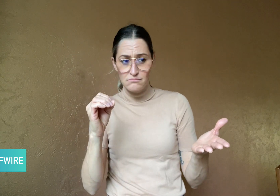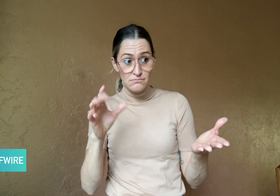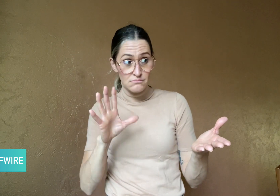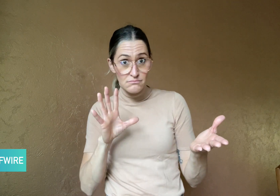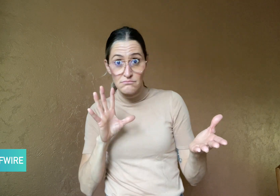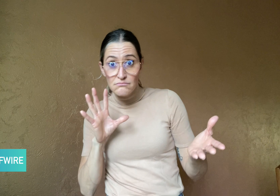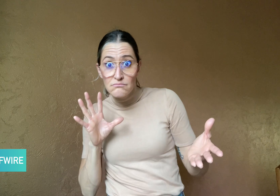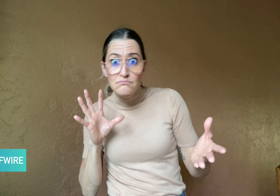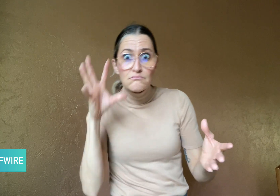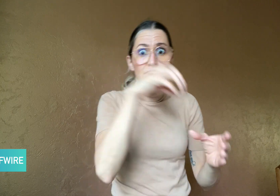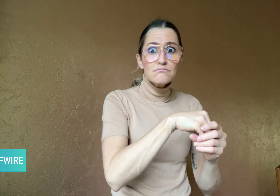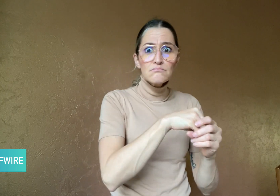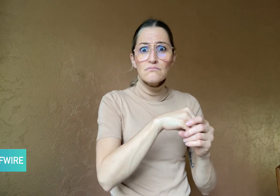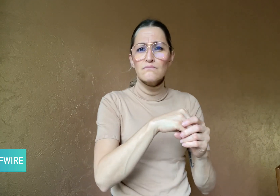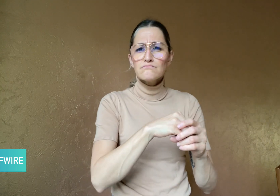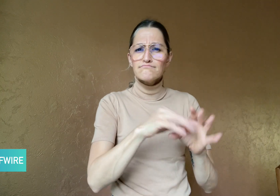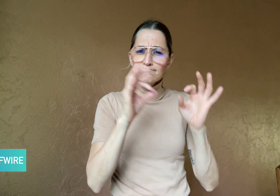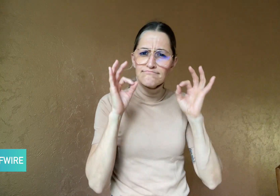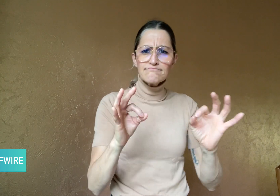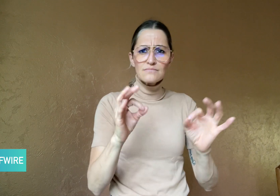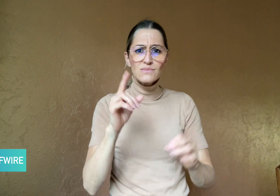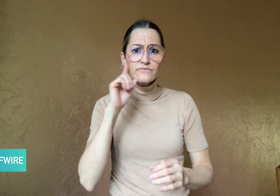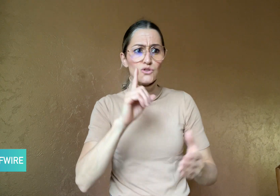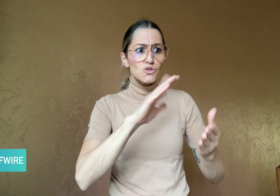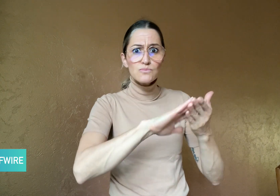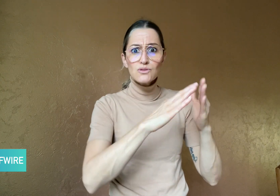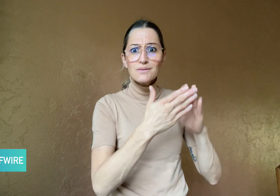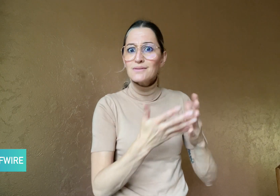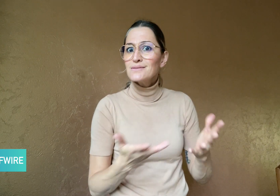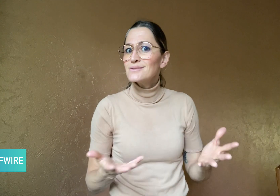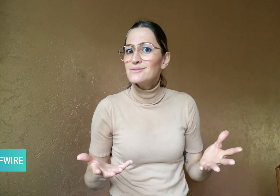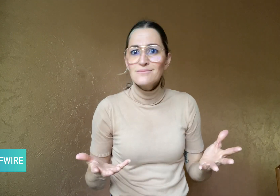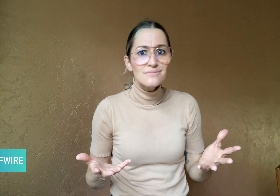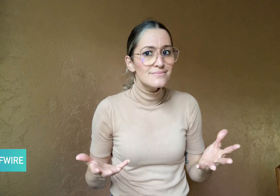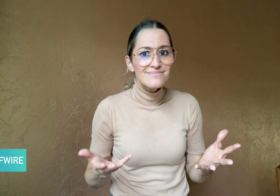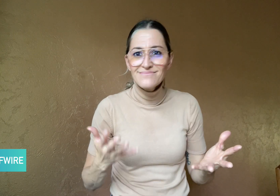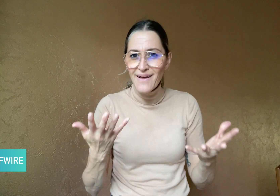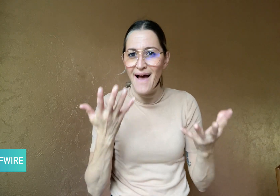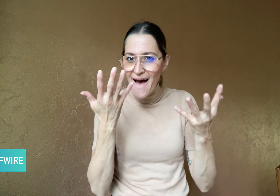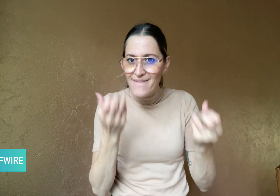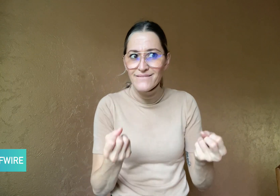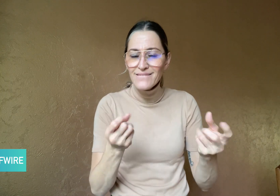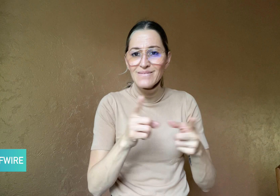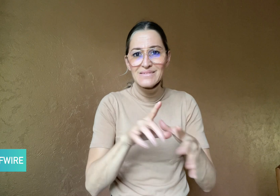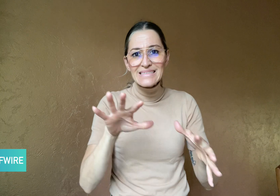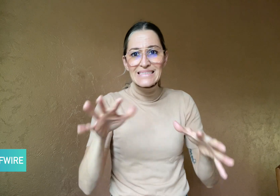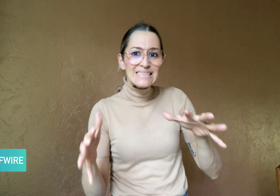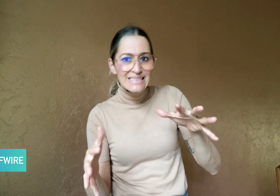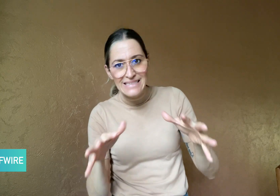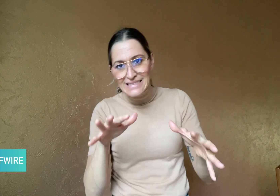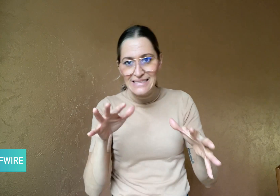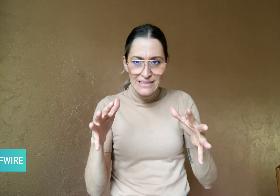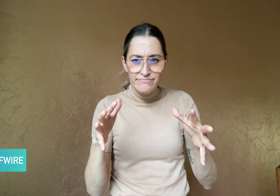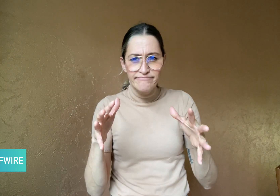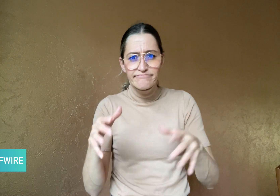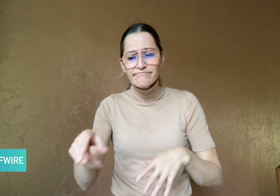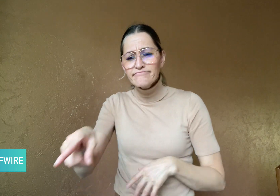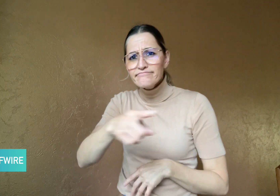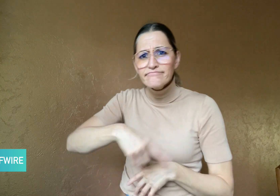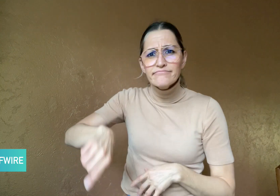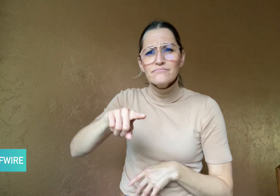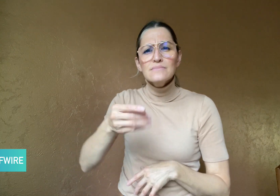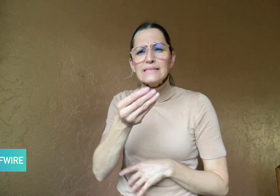in the Deaf community. This causes some CODAs to feel